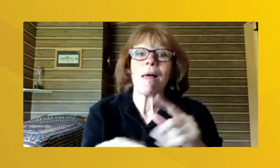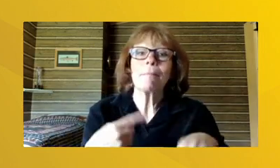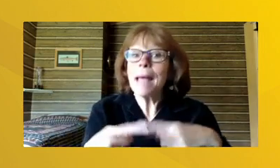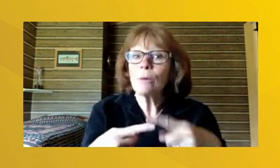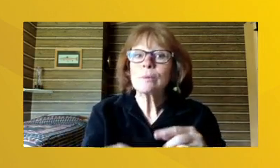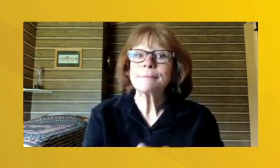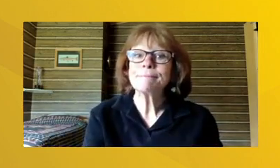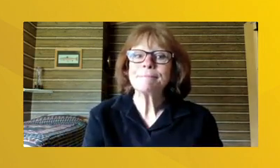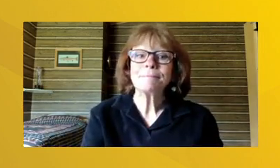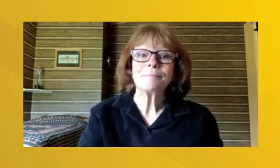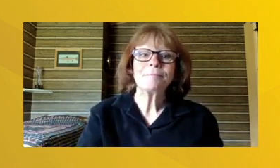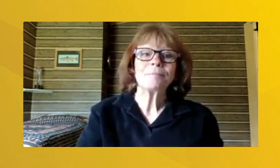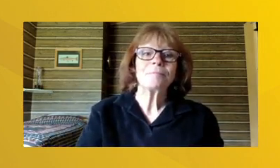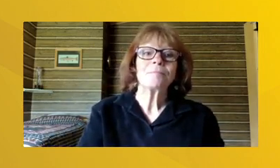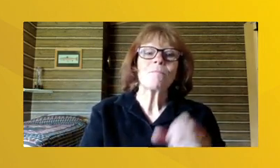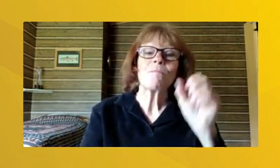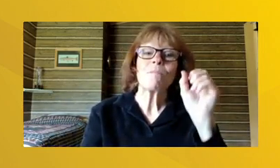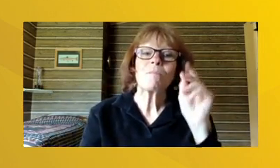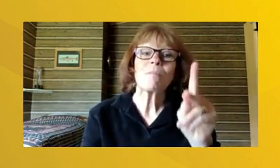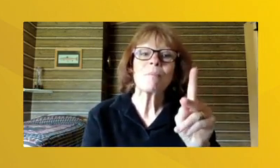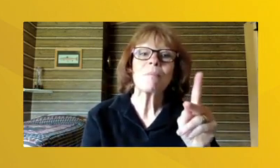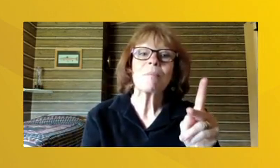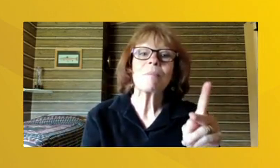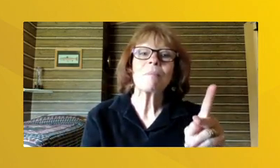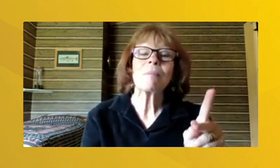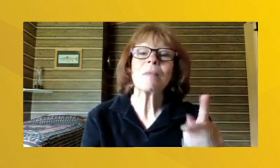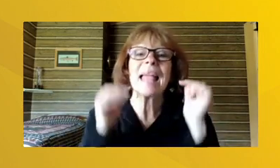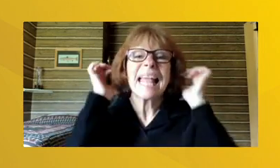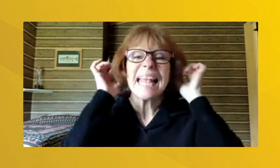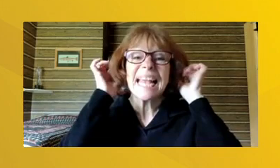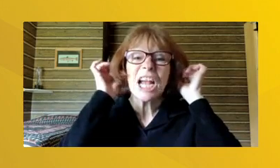Now, let's put our elephant ears in, friends.